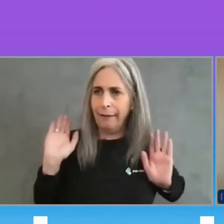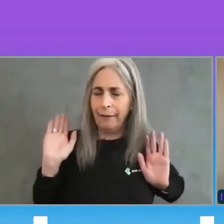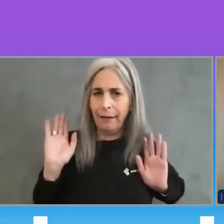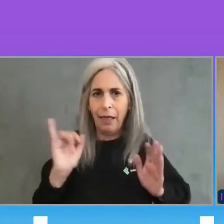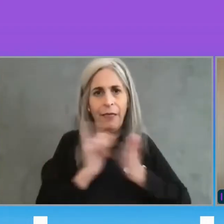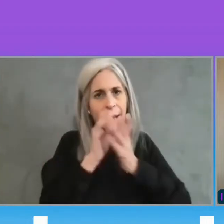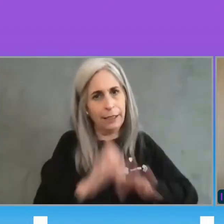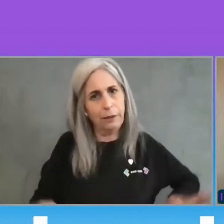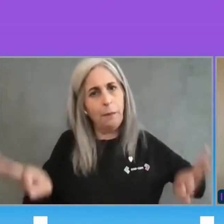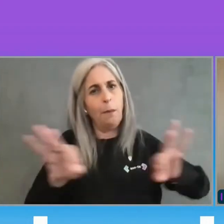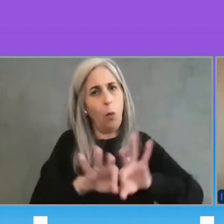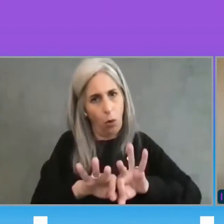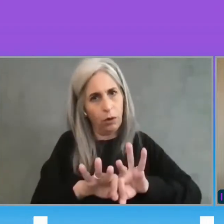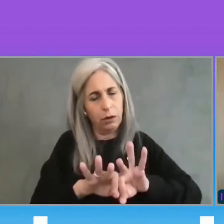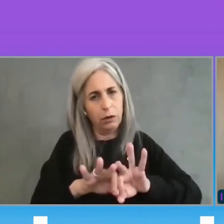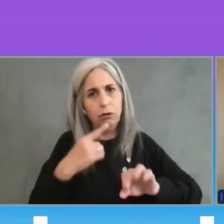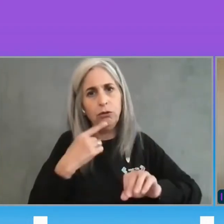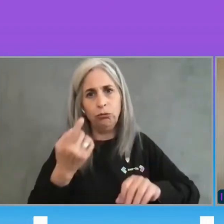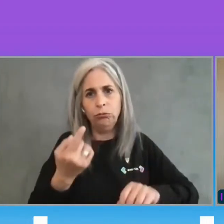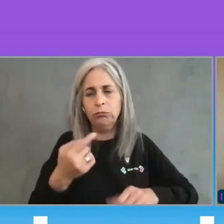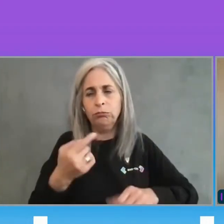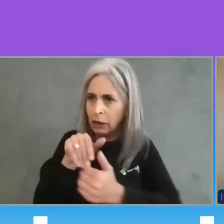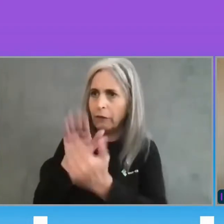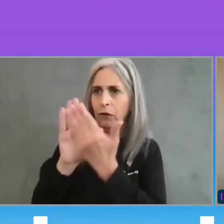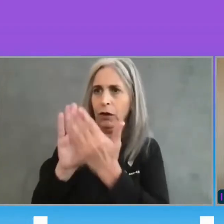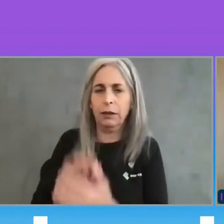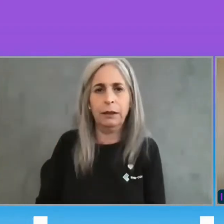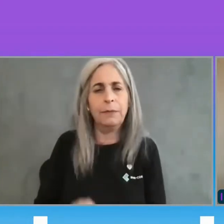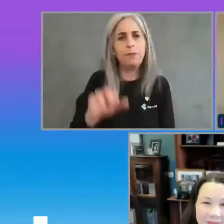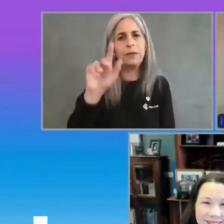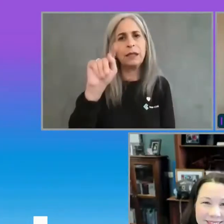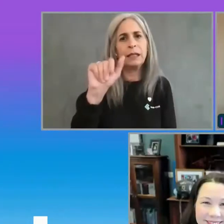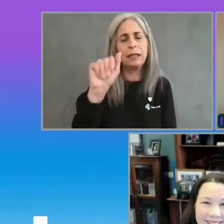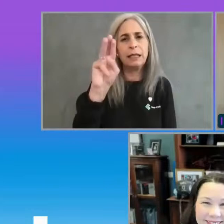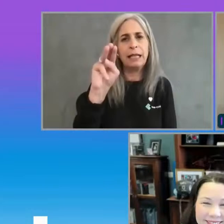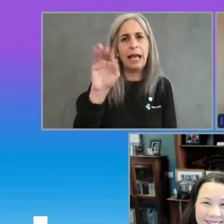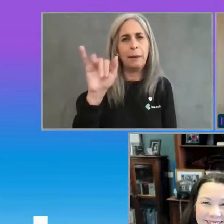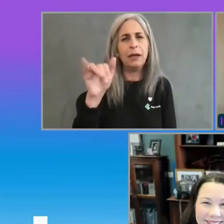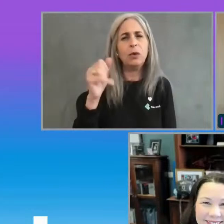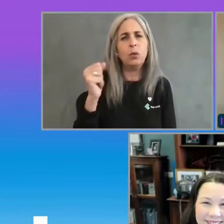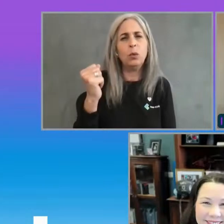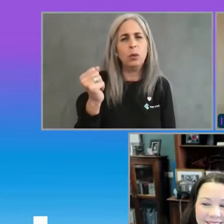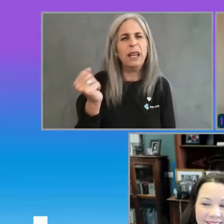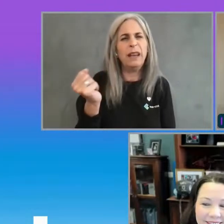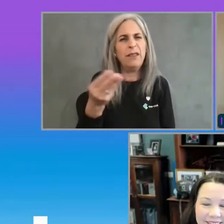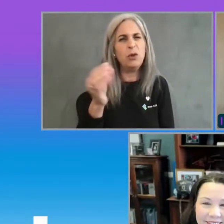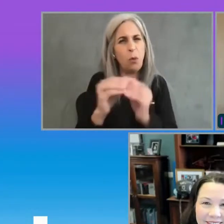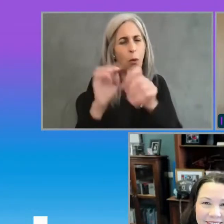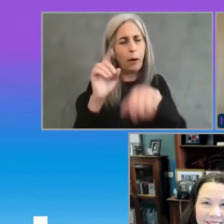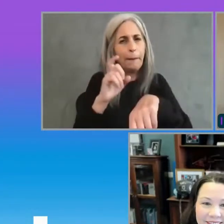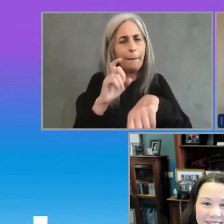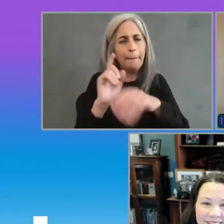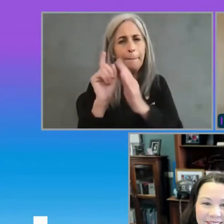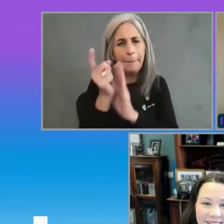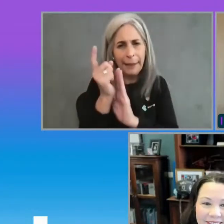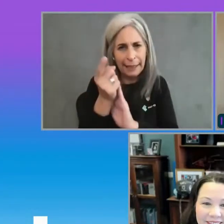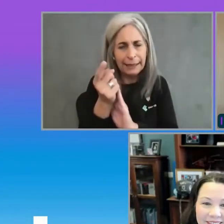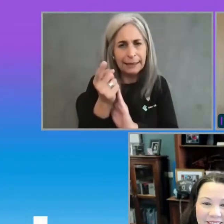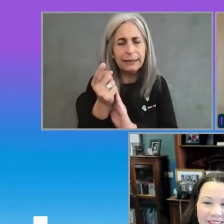really important. Tammy, we have